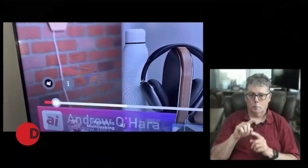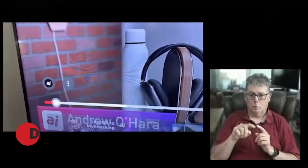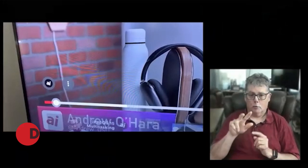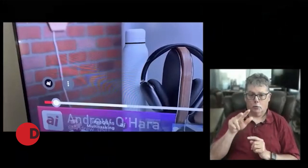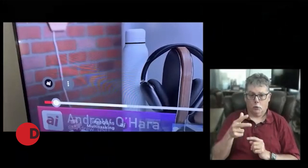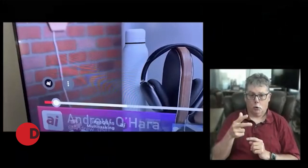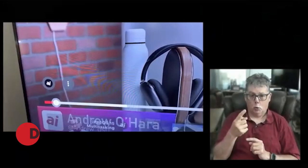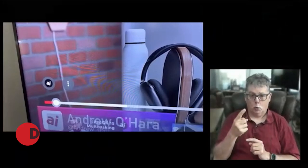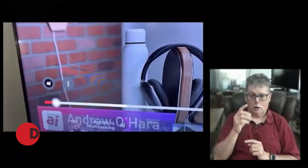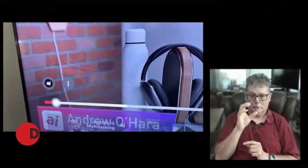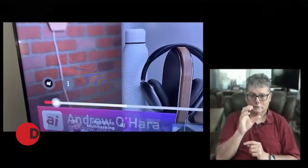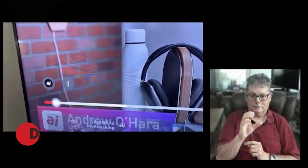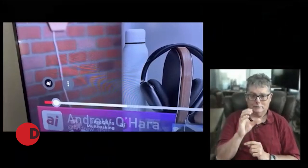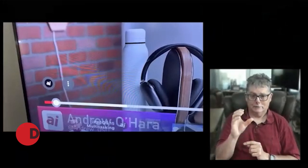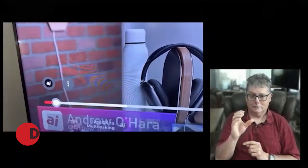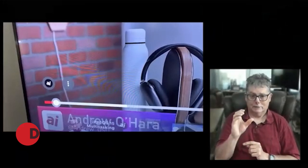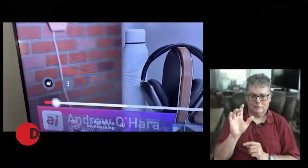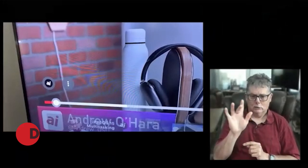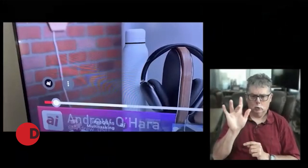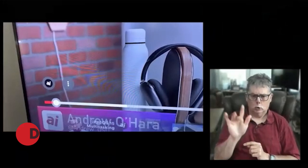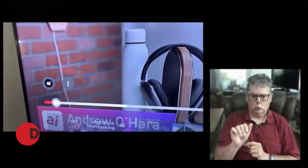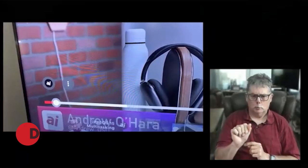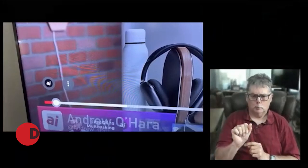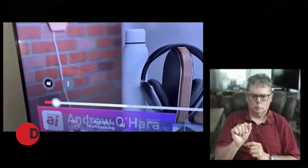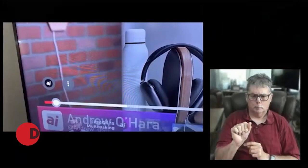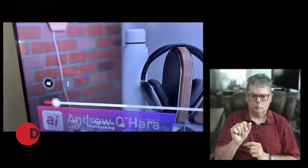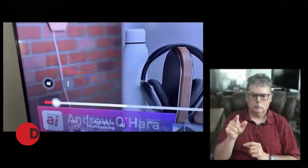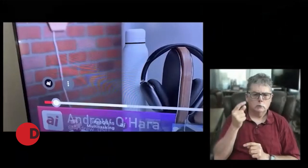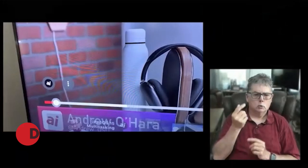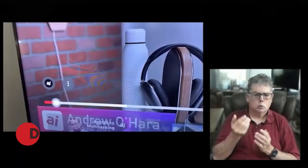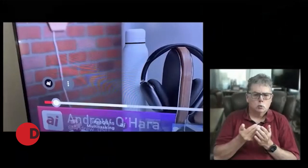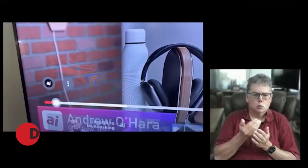the third one for CC is not showing.